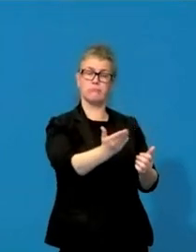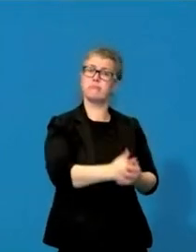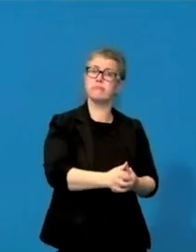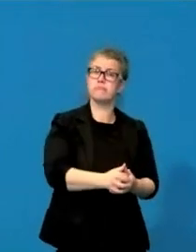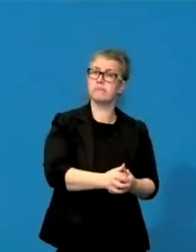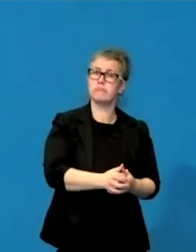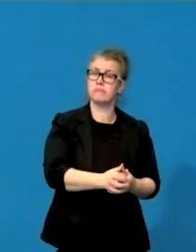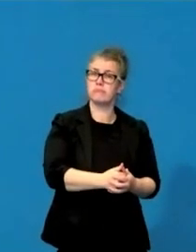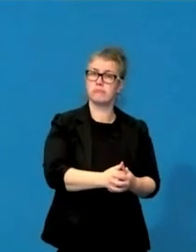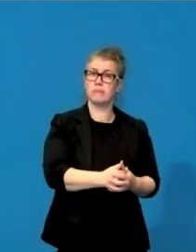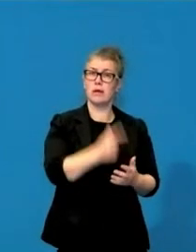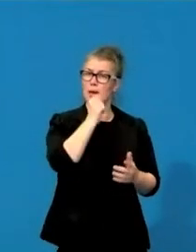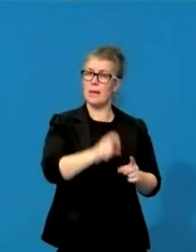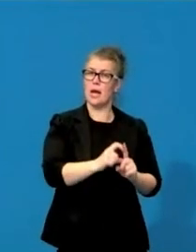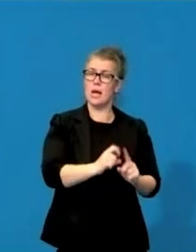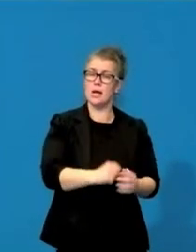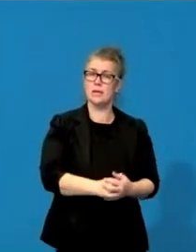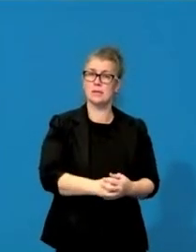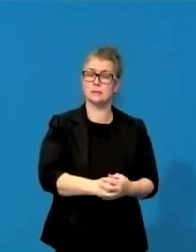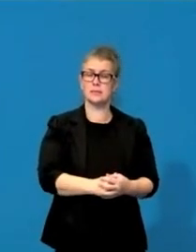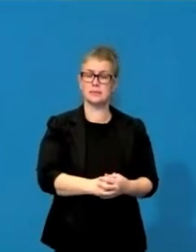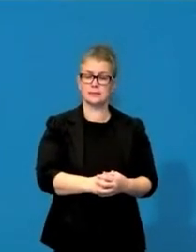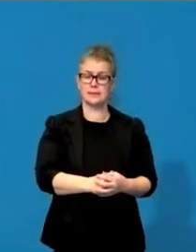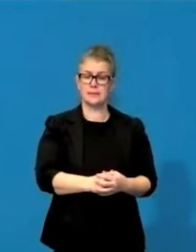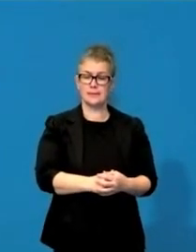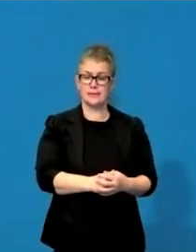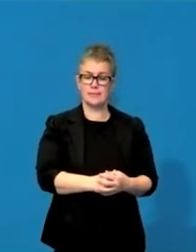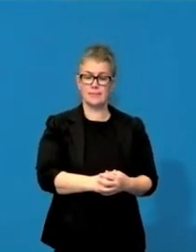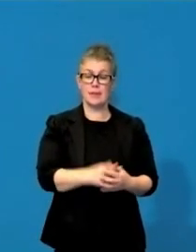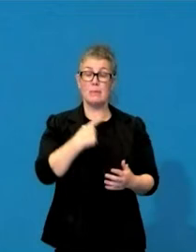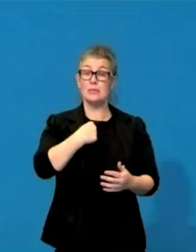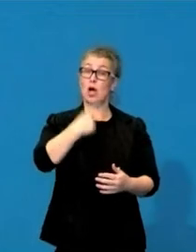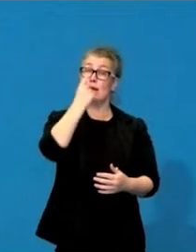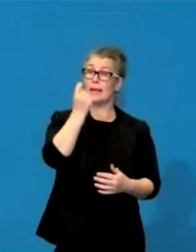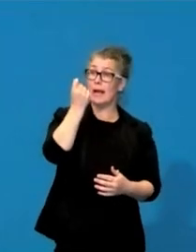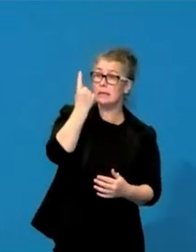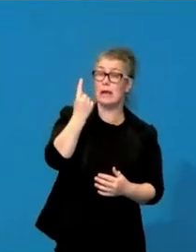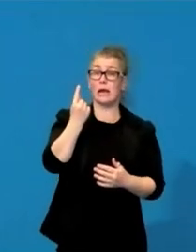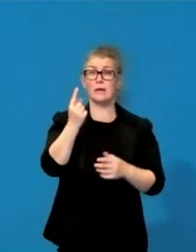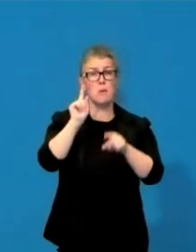be really, really hard for them because I can - I can understand most of the western